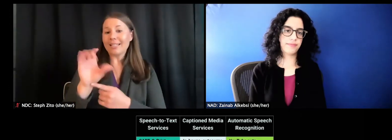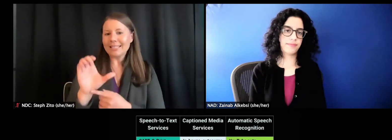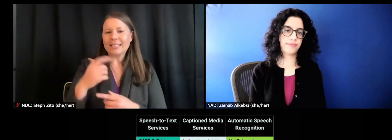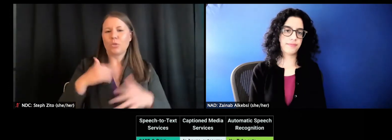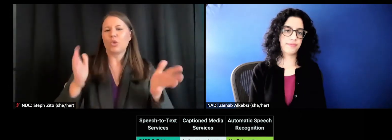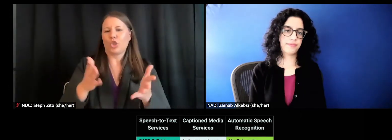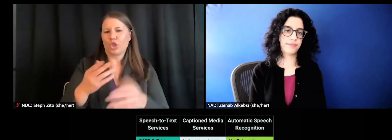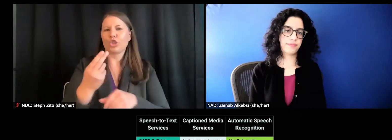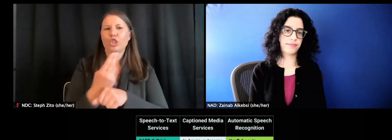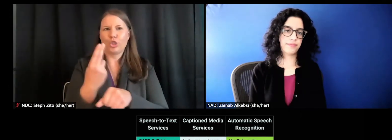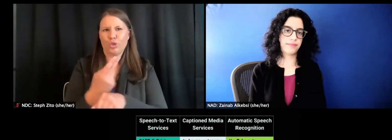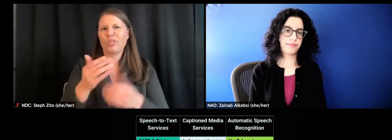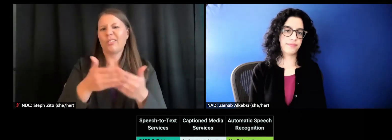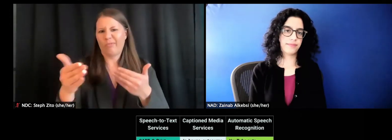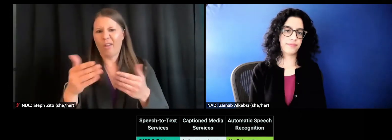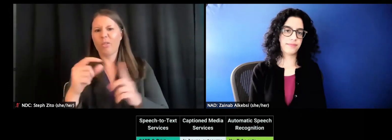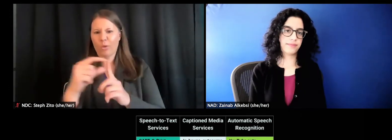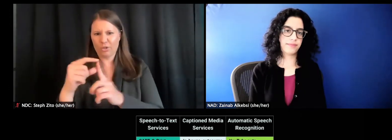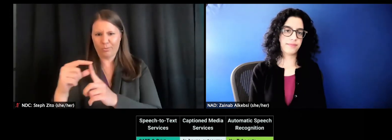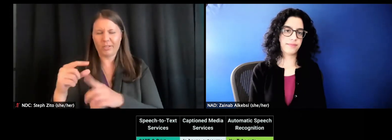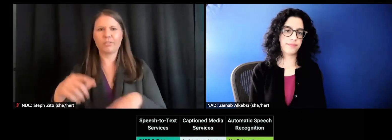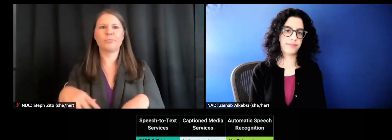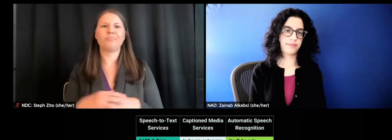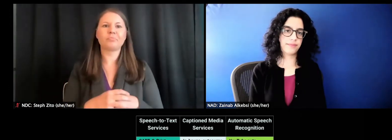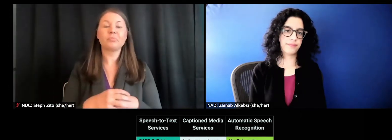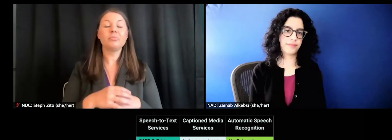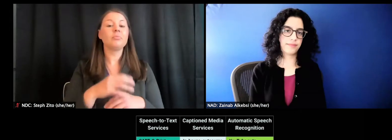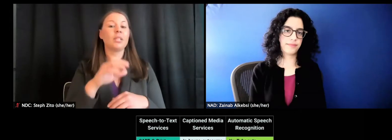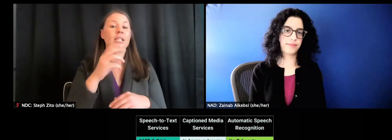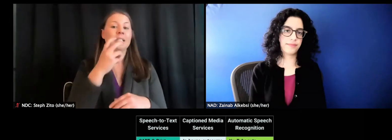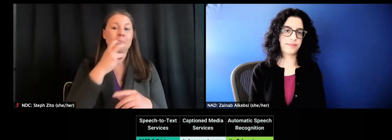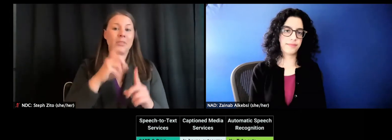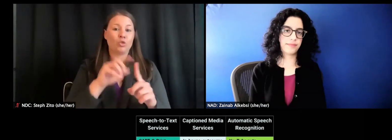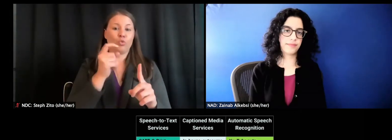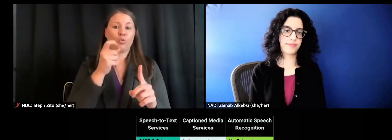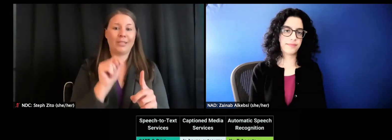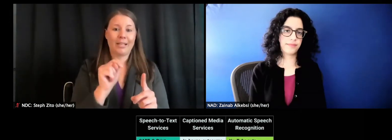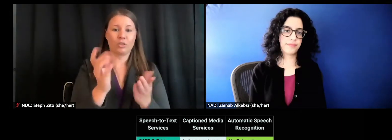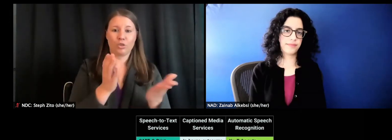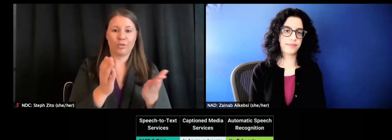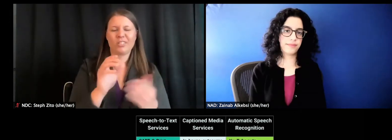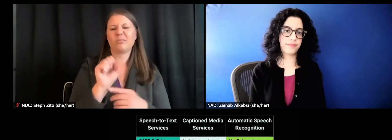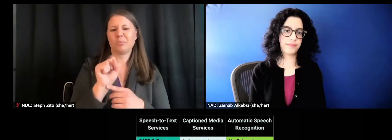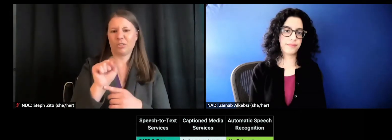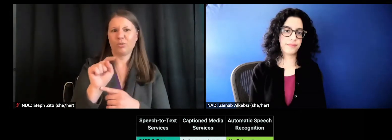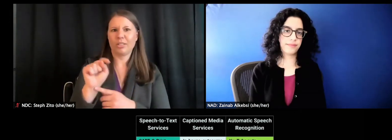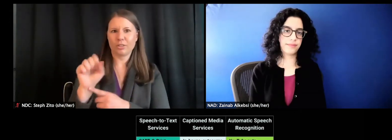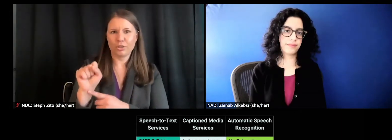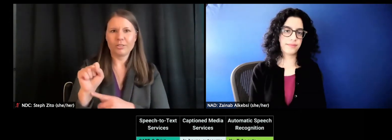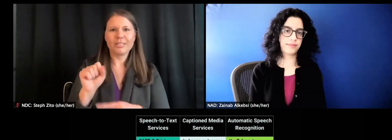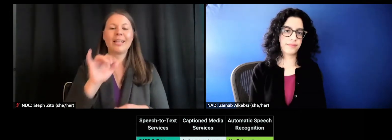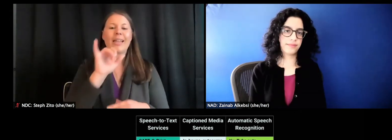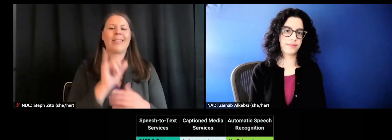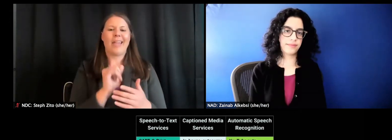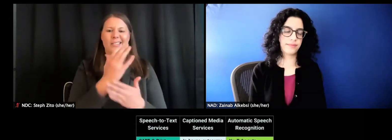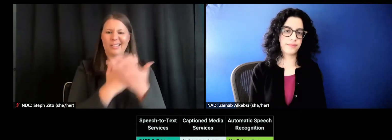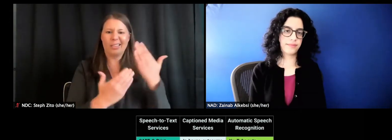Here at NDC, we encourage the use of the following terminology. Speech to text services.